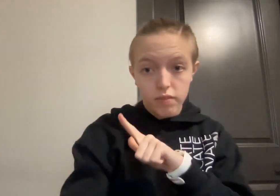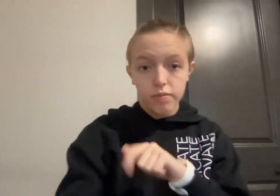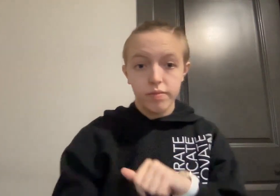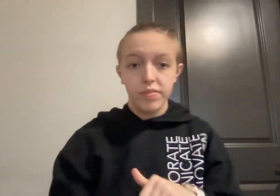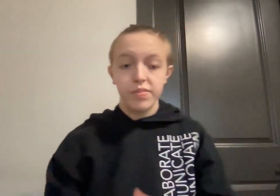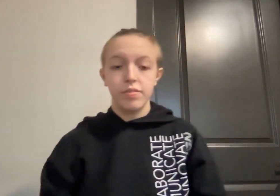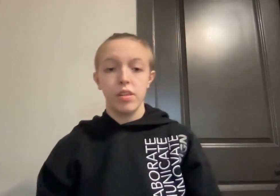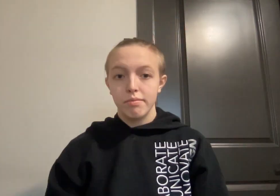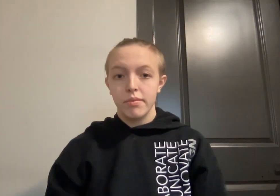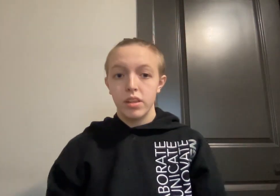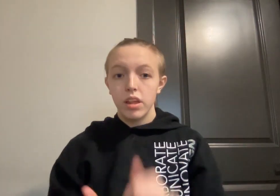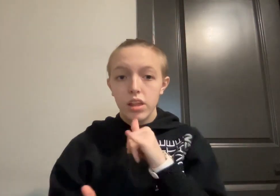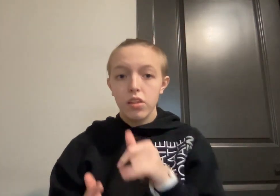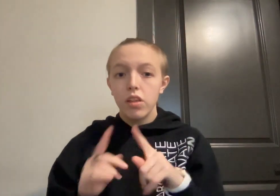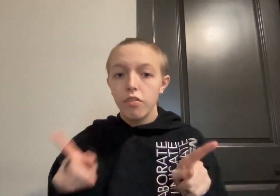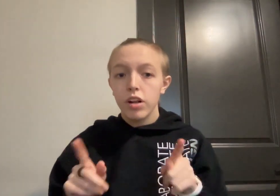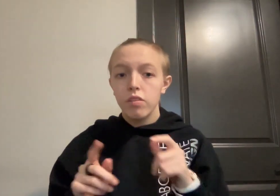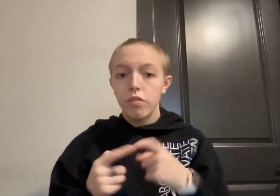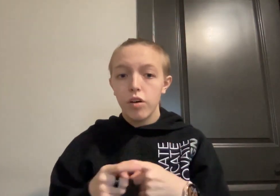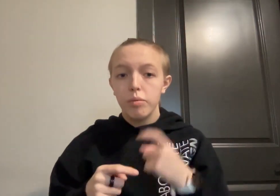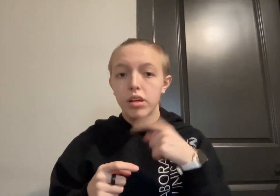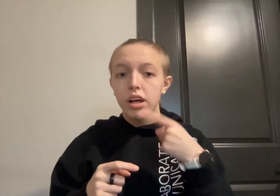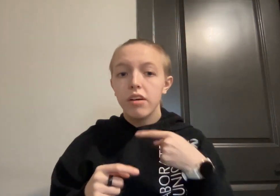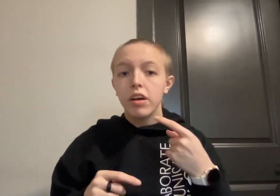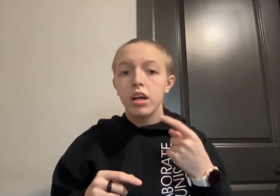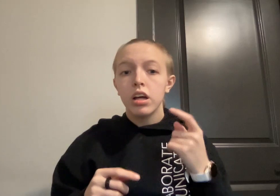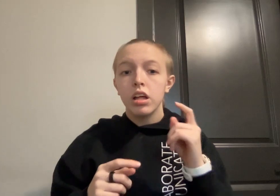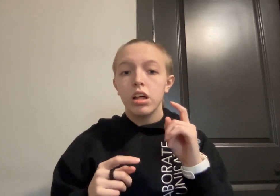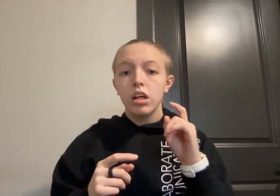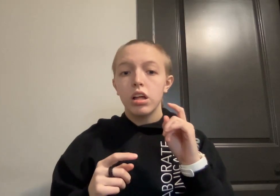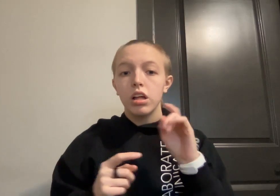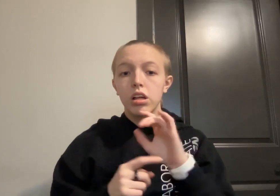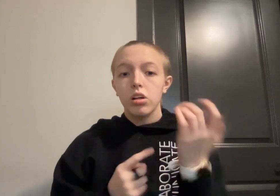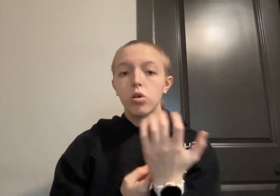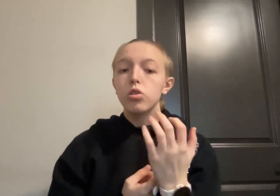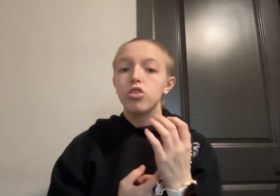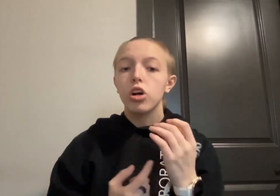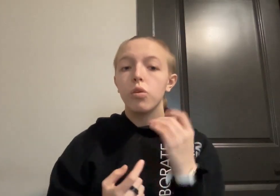for this is different from hearing culture